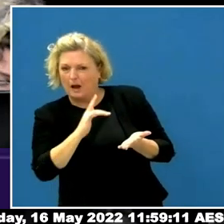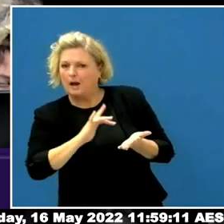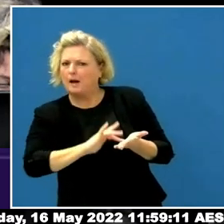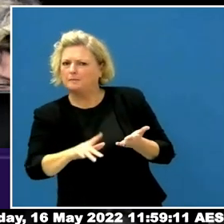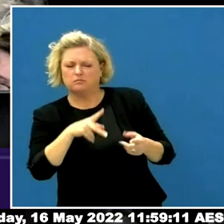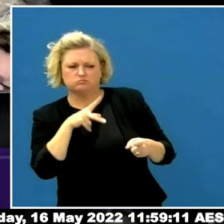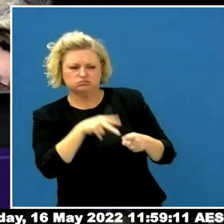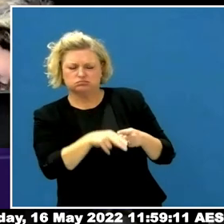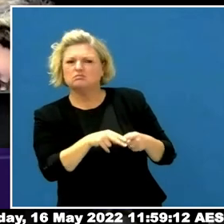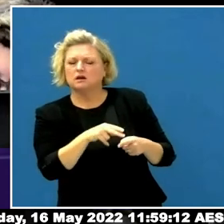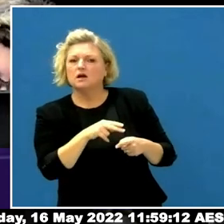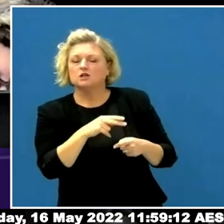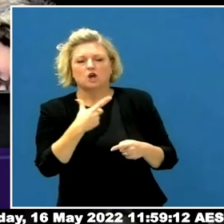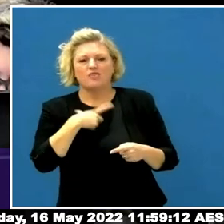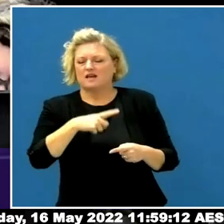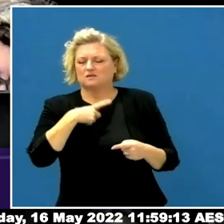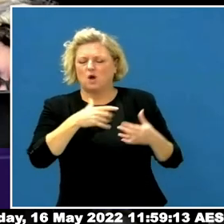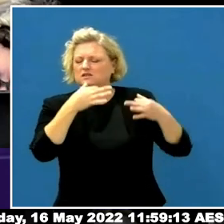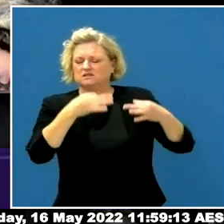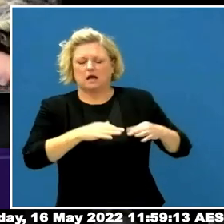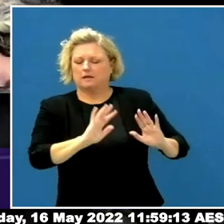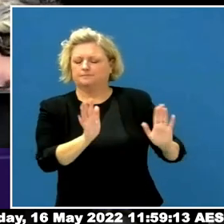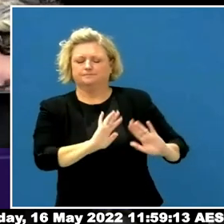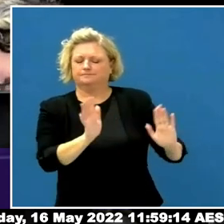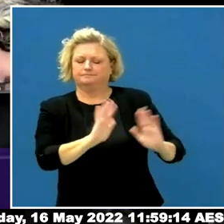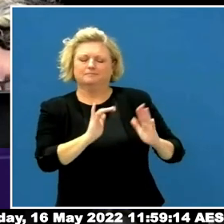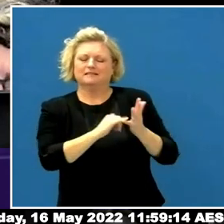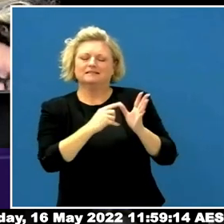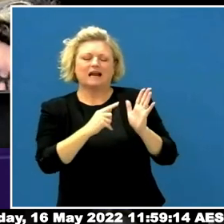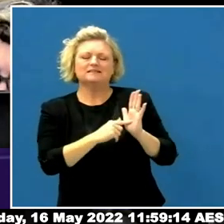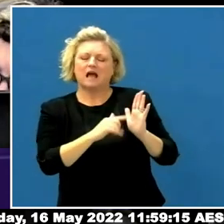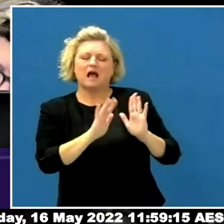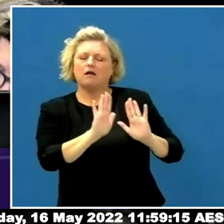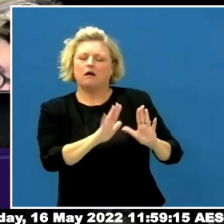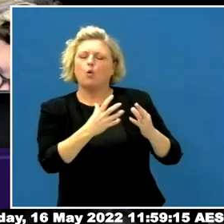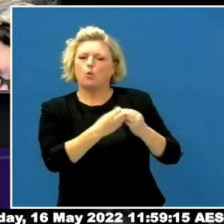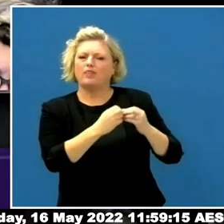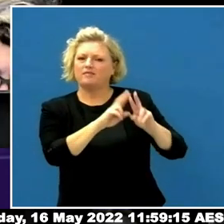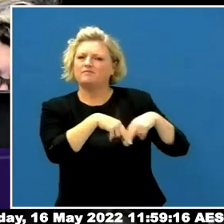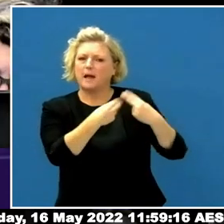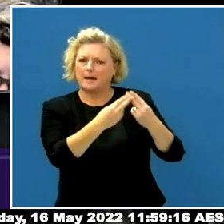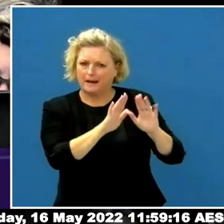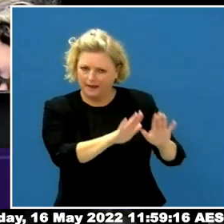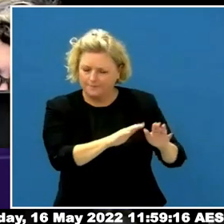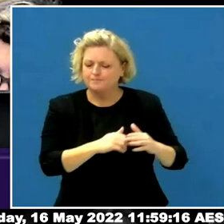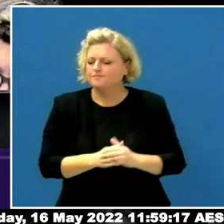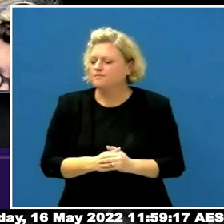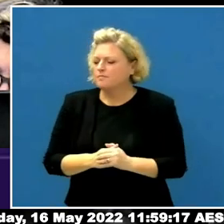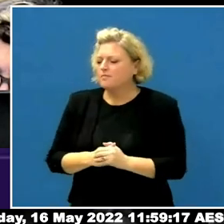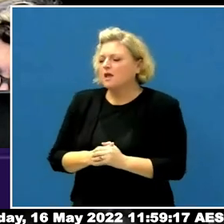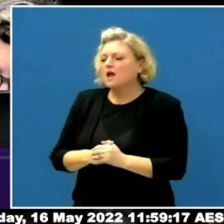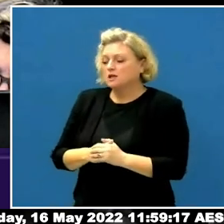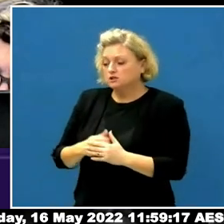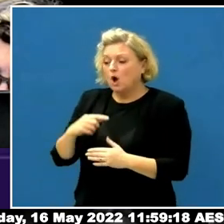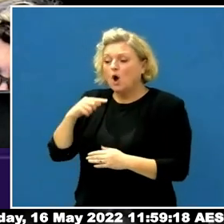the family was working. SALLY: Yes. What was your impression of Jason when he would go to Club Afford?